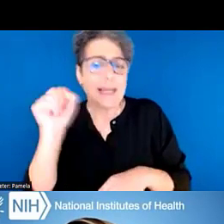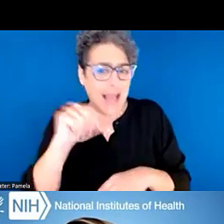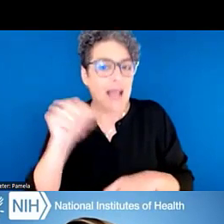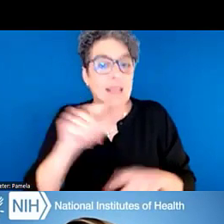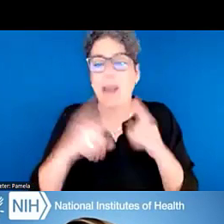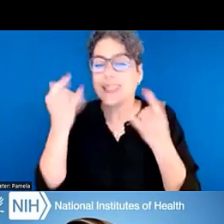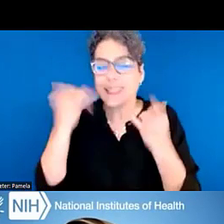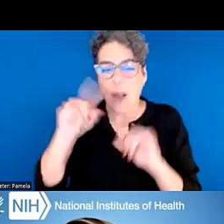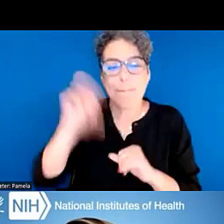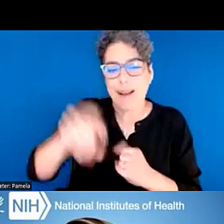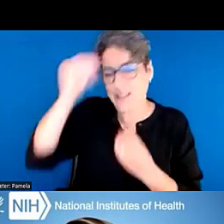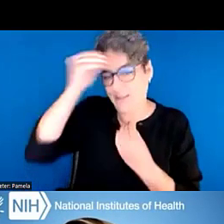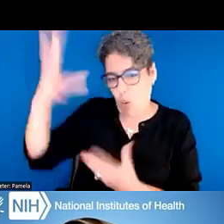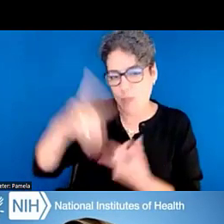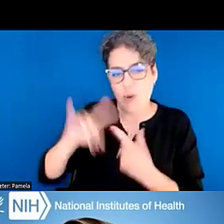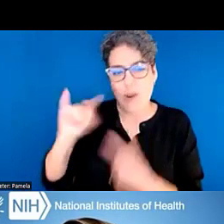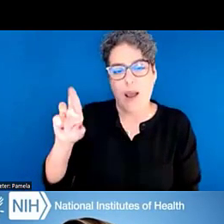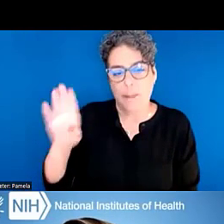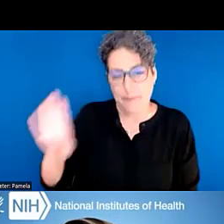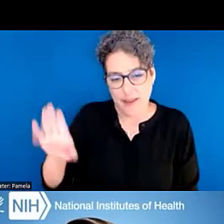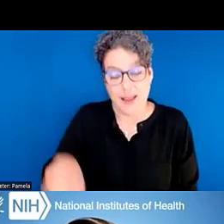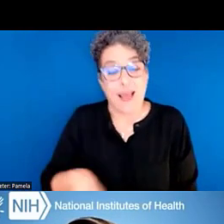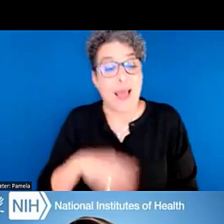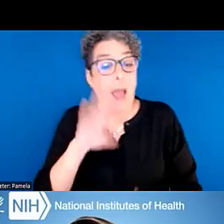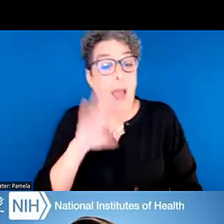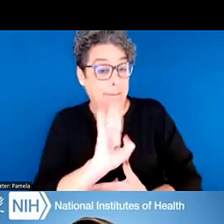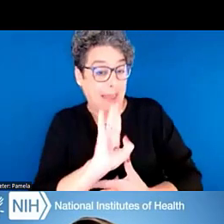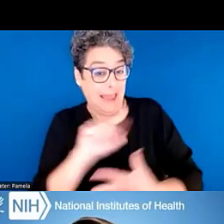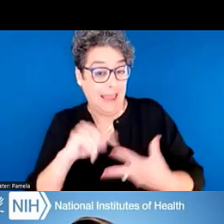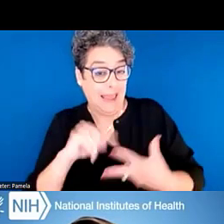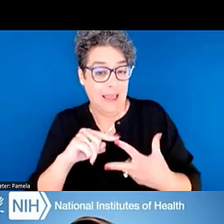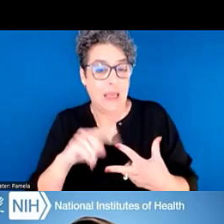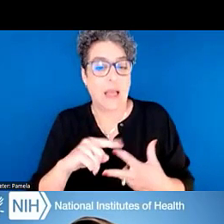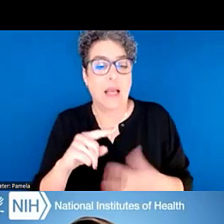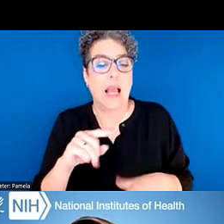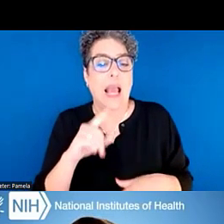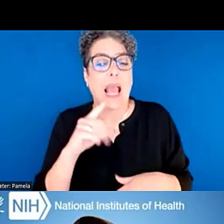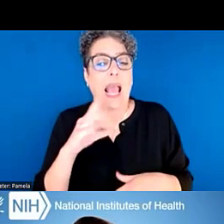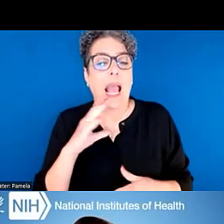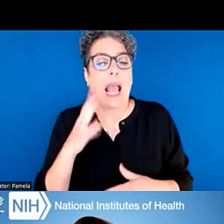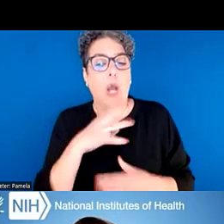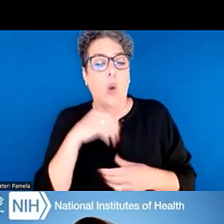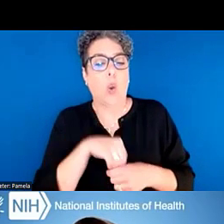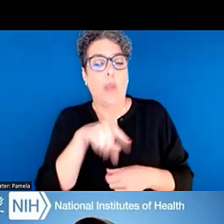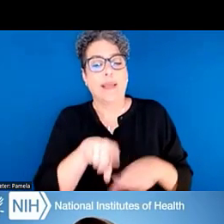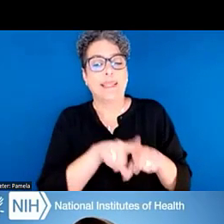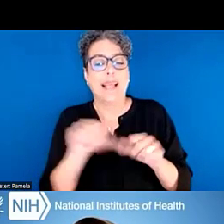B is include this as a serious adverse event in your next scheduled communication to the IRB, no.